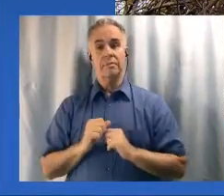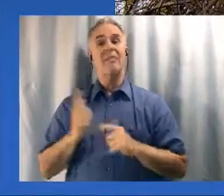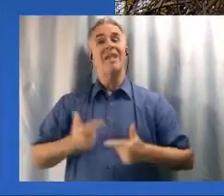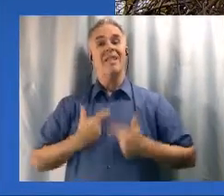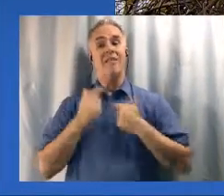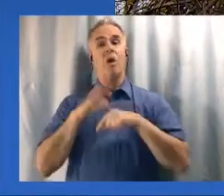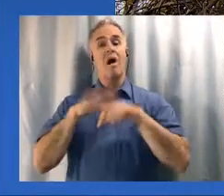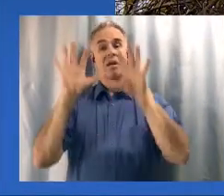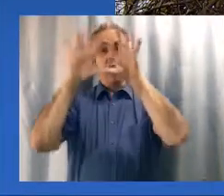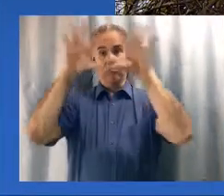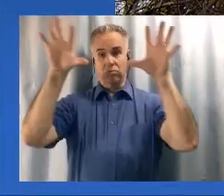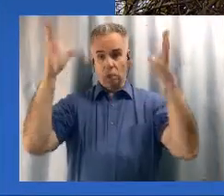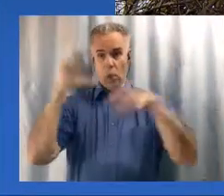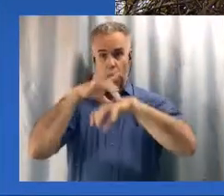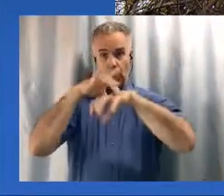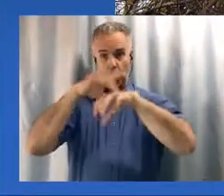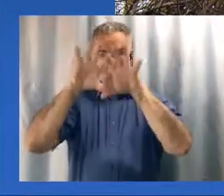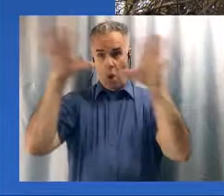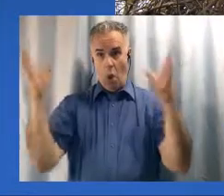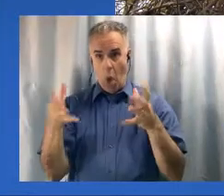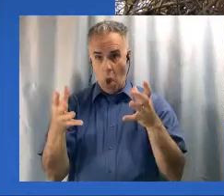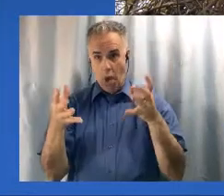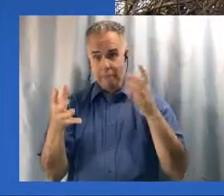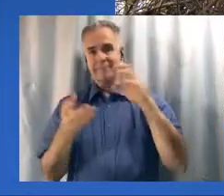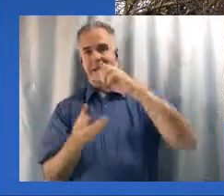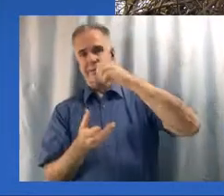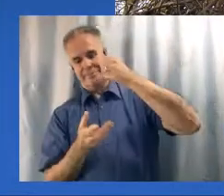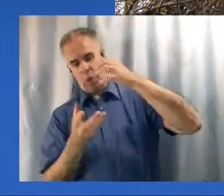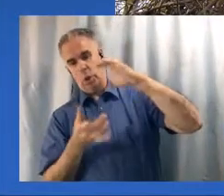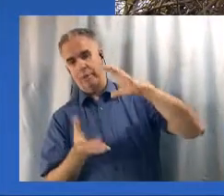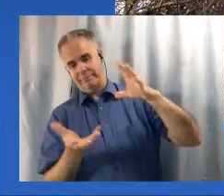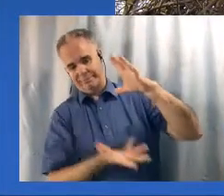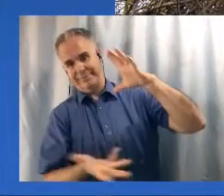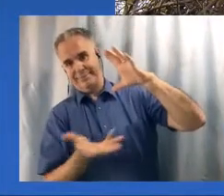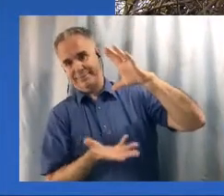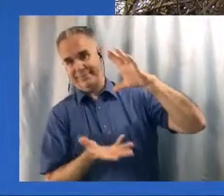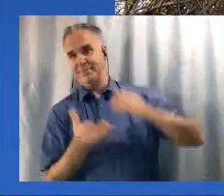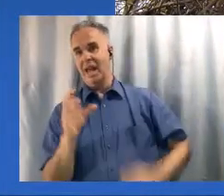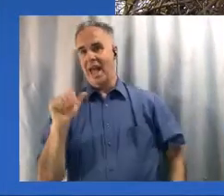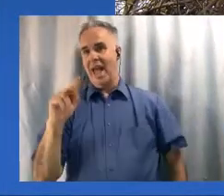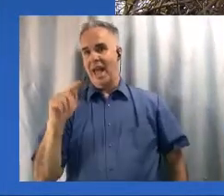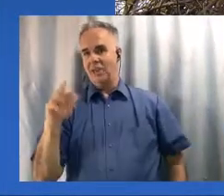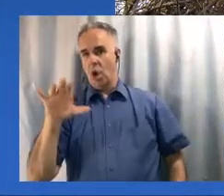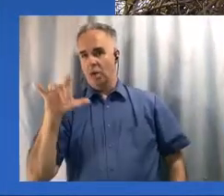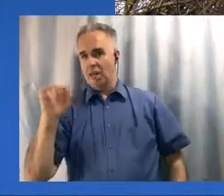They live on every continent except Antarctica. It is believed that there are